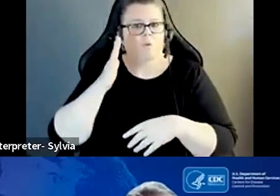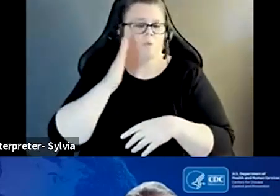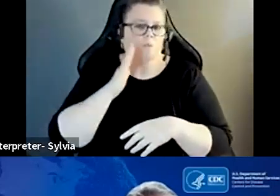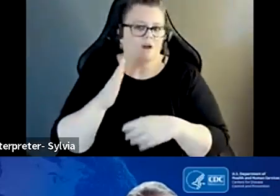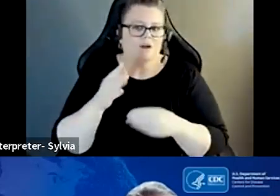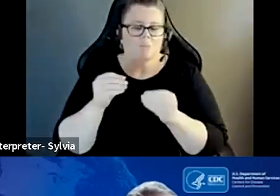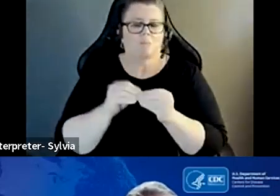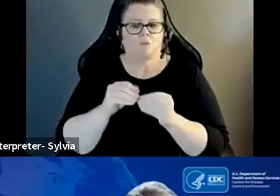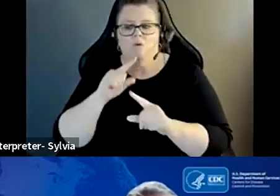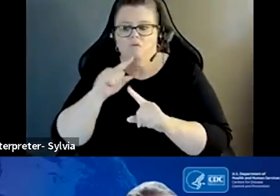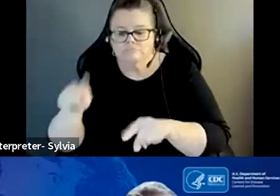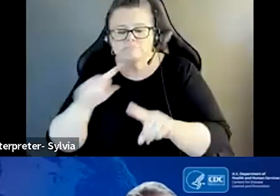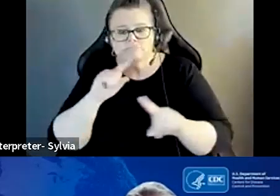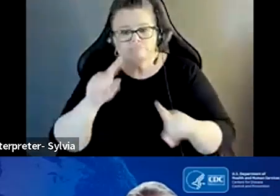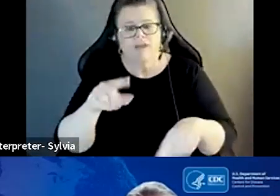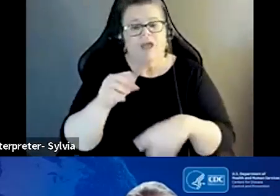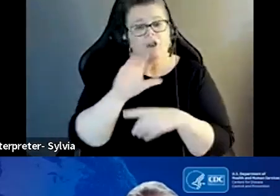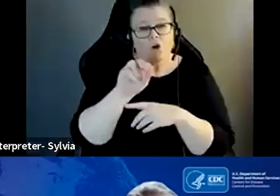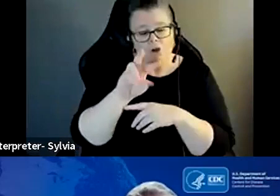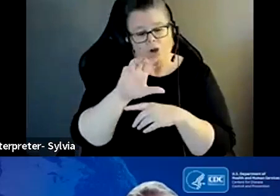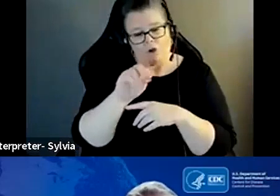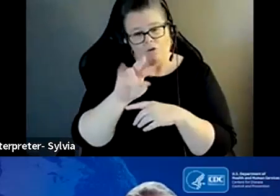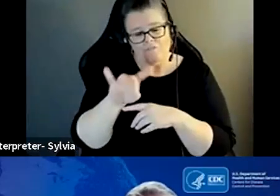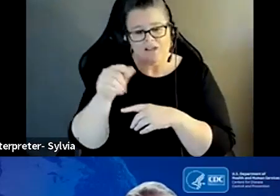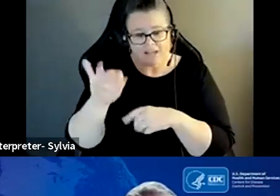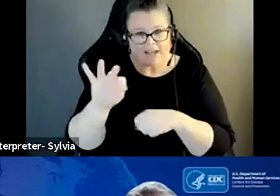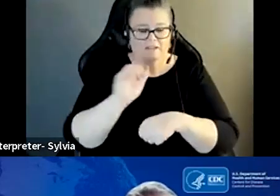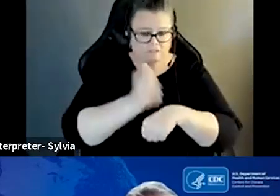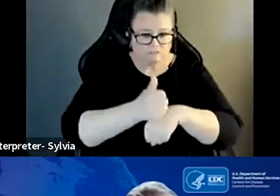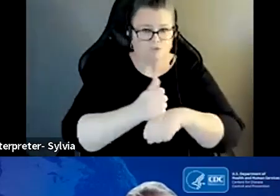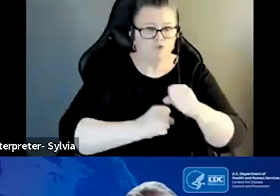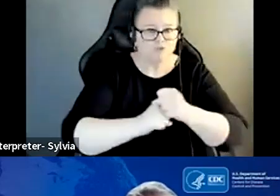implementation infrastructure, expanding our lab capacity to support genomic sequencing,